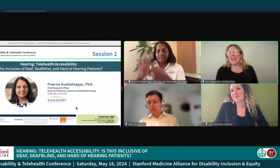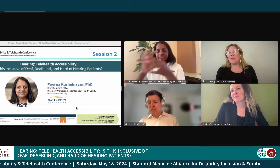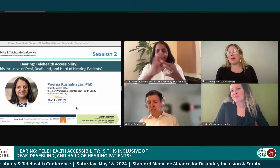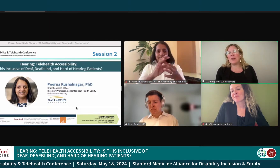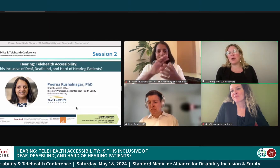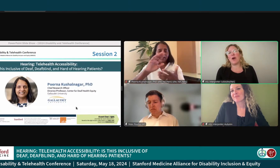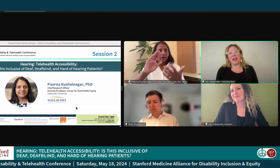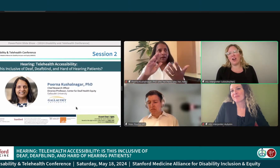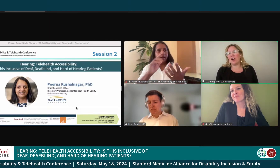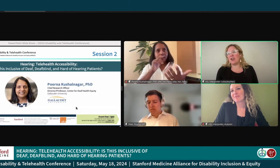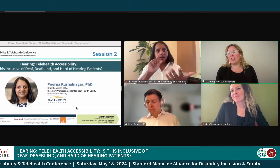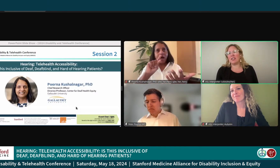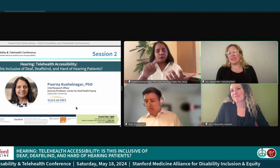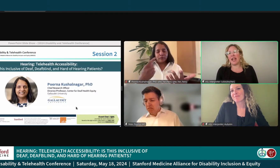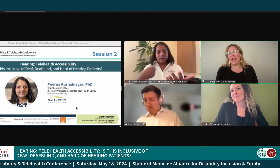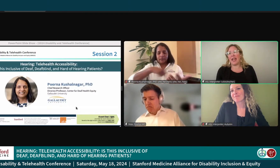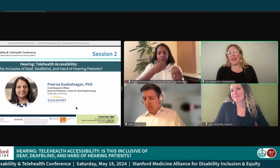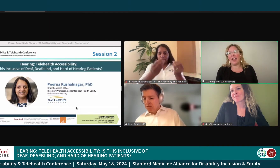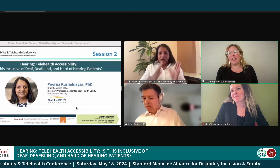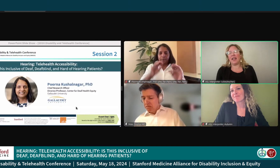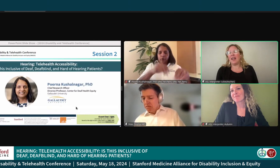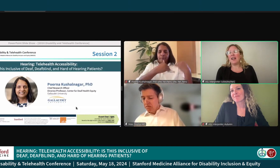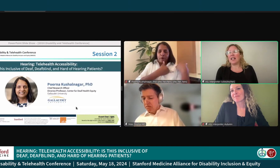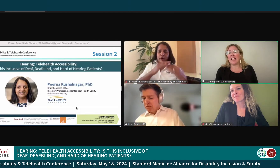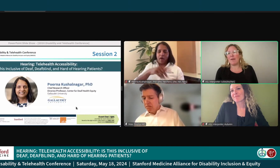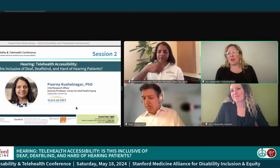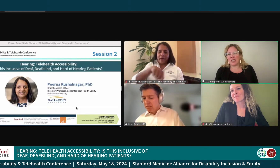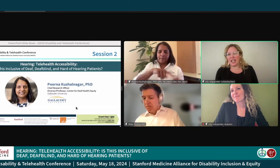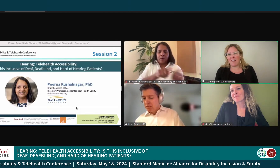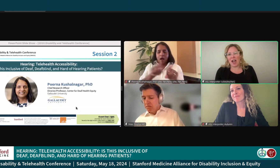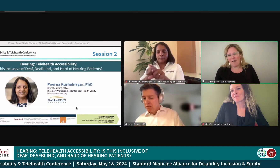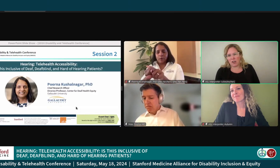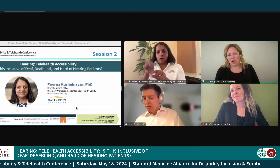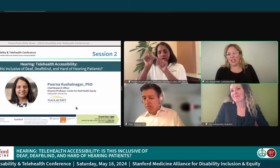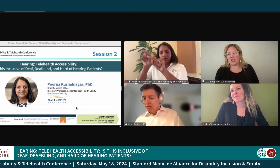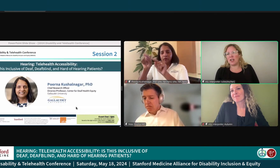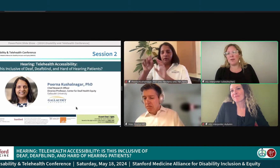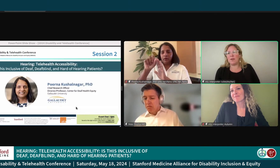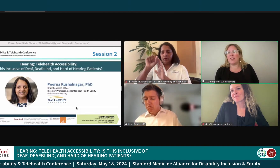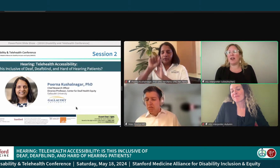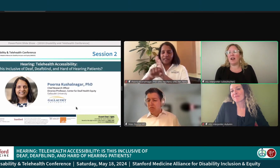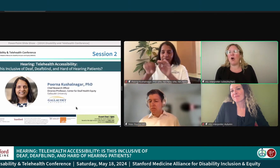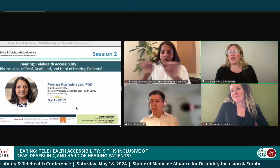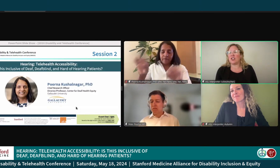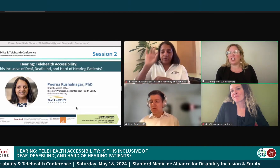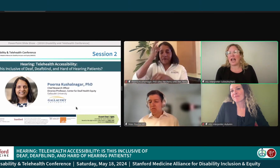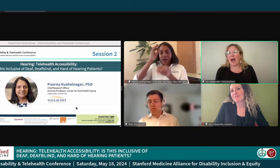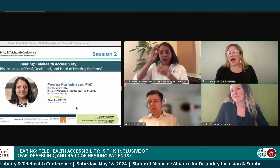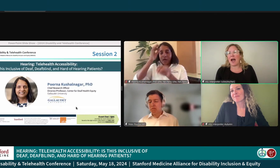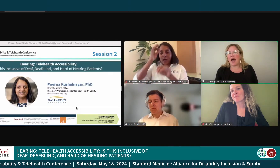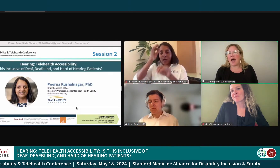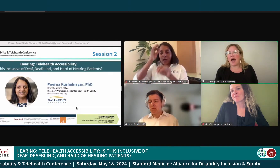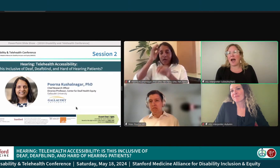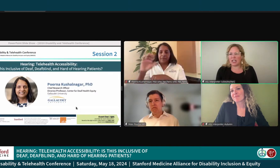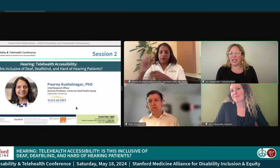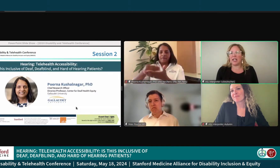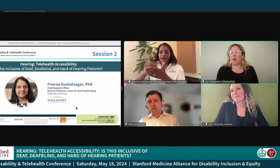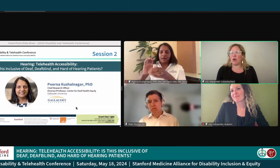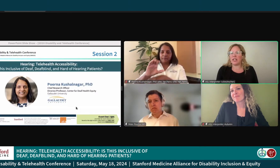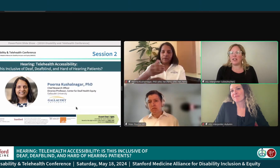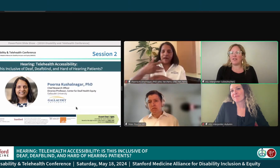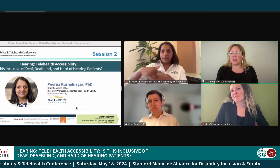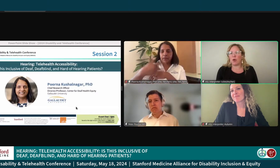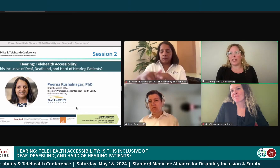And it really requires a collaborative effort, the onus should not person or the individual,